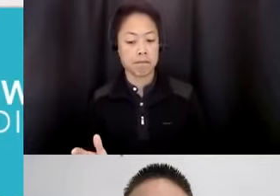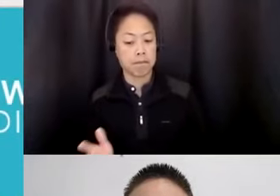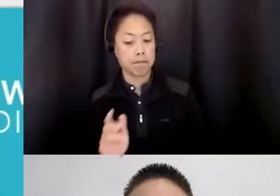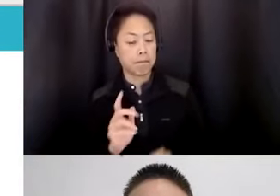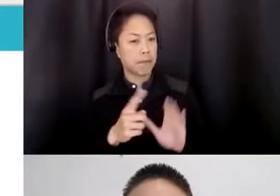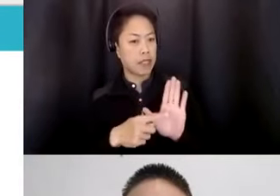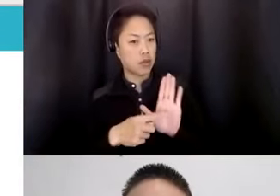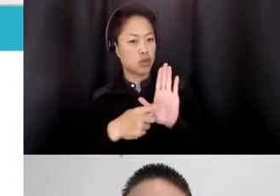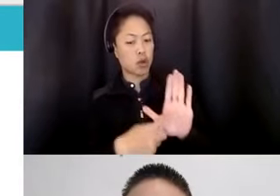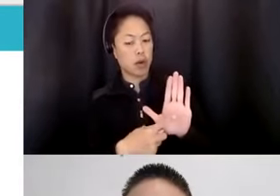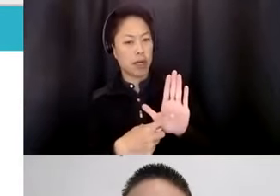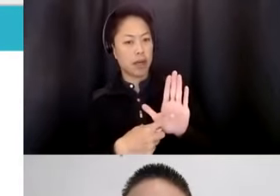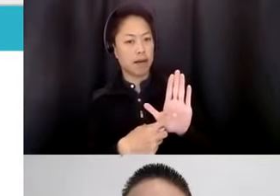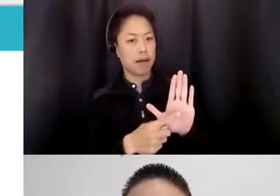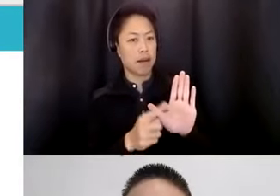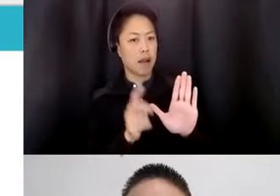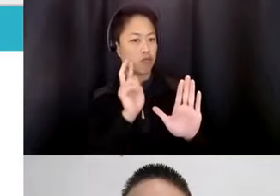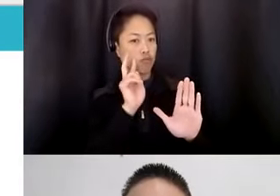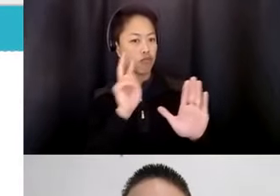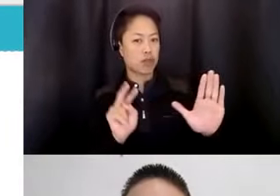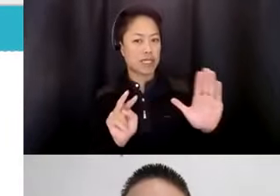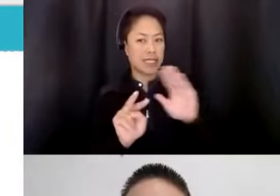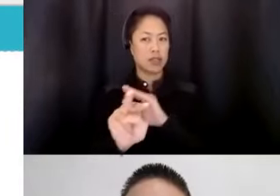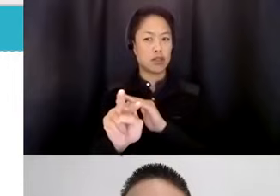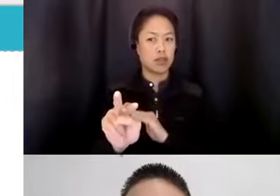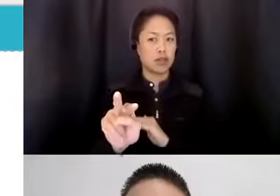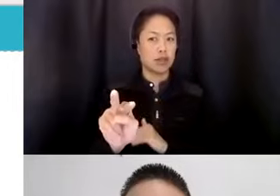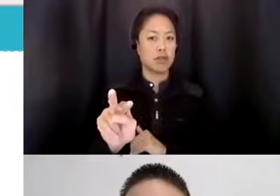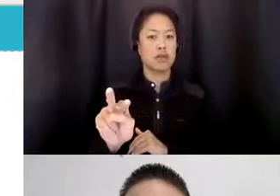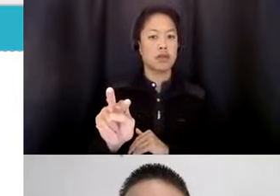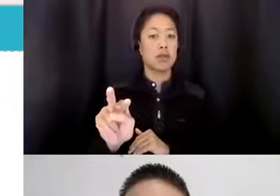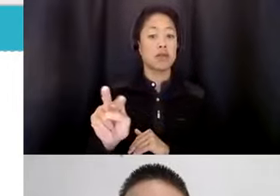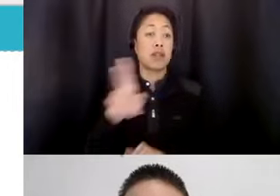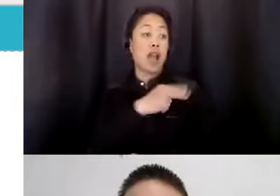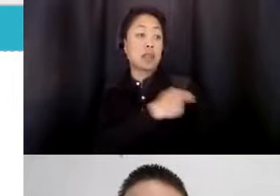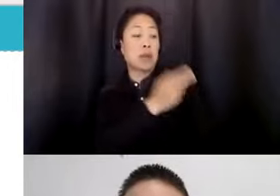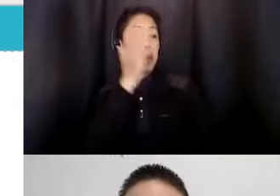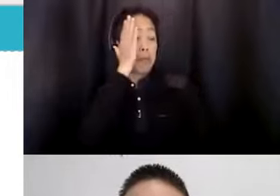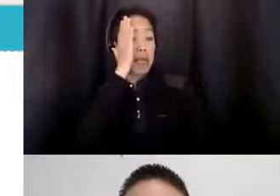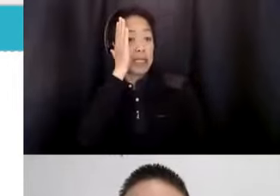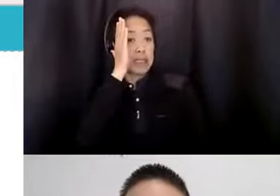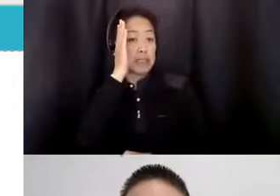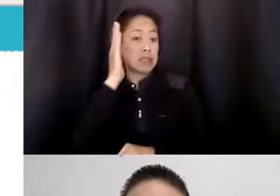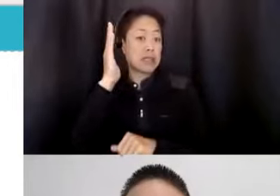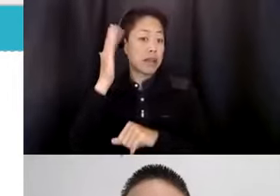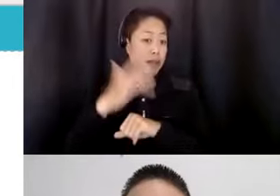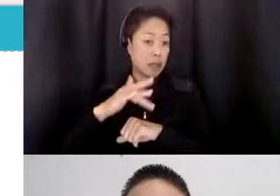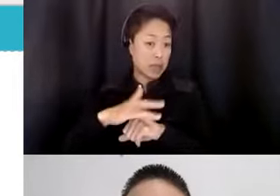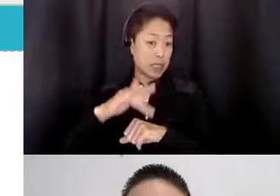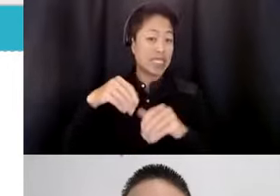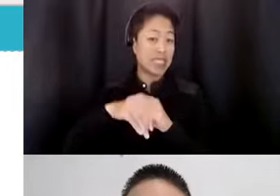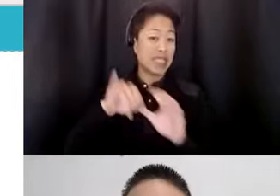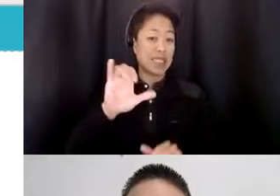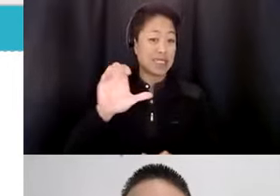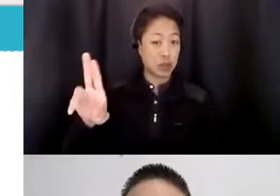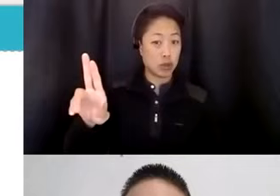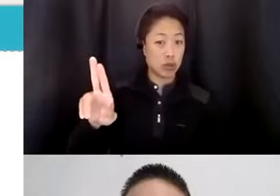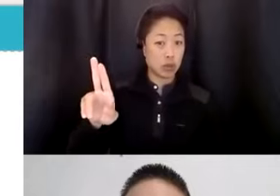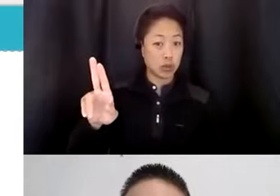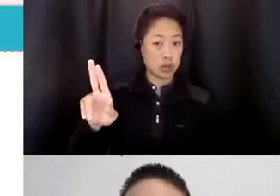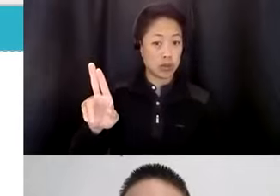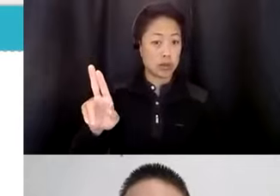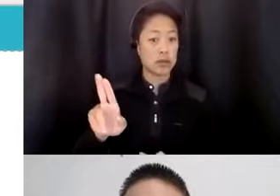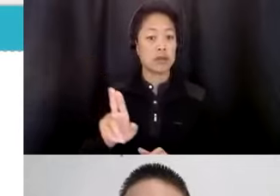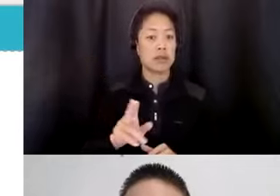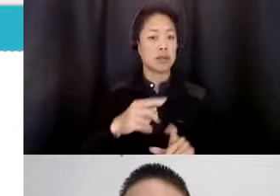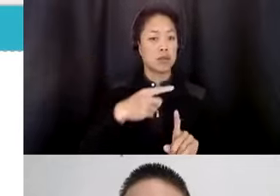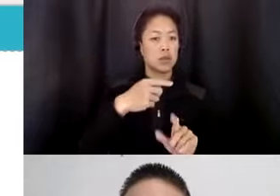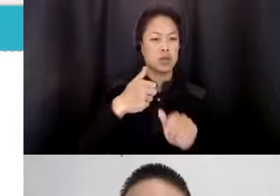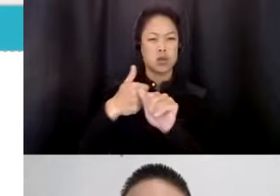the capacity of the hospital beds in the ICU. This is by month, down on the bottom here.